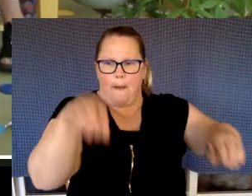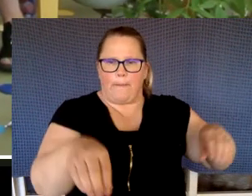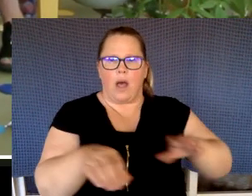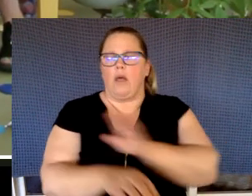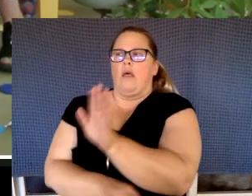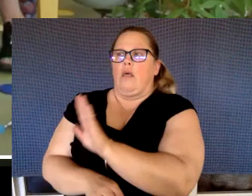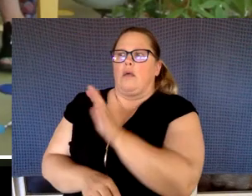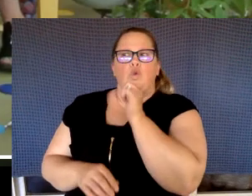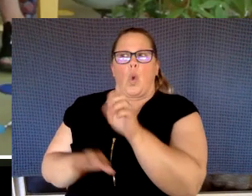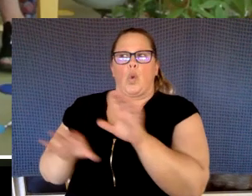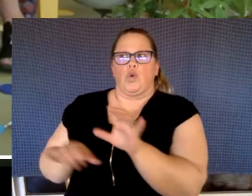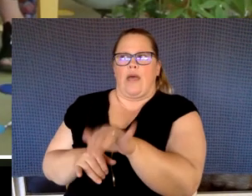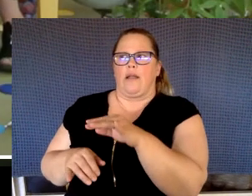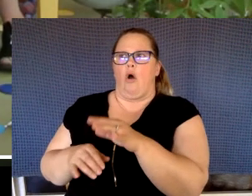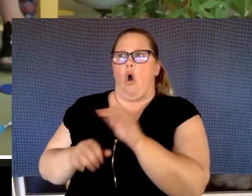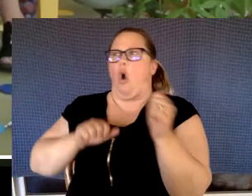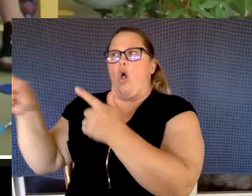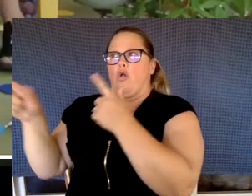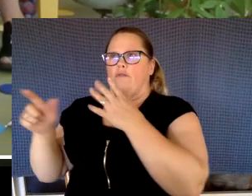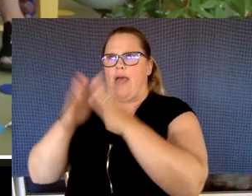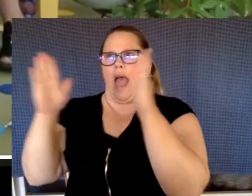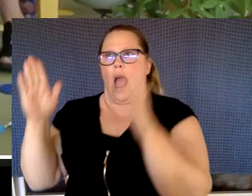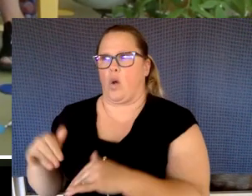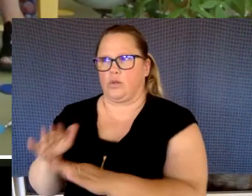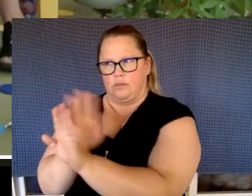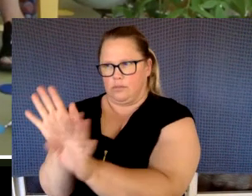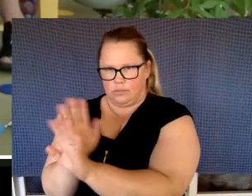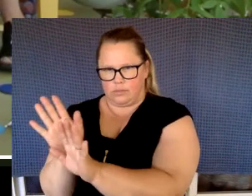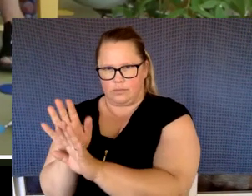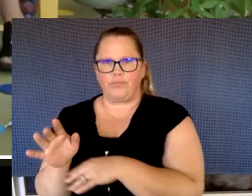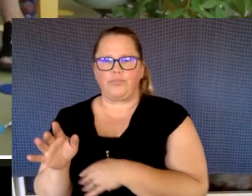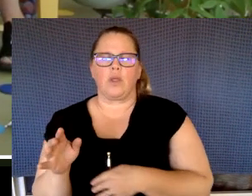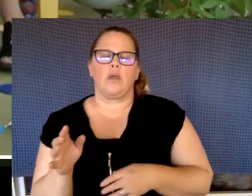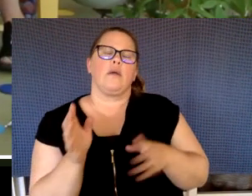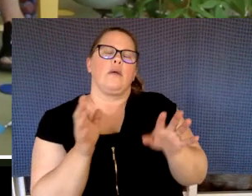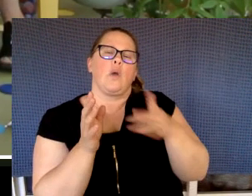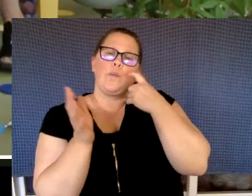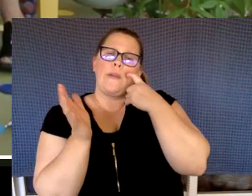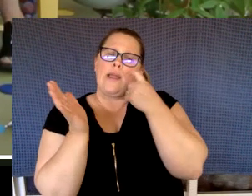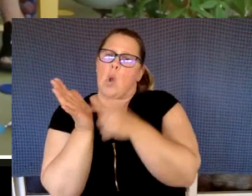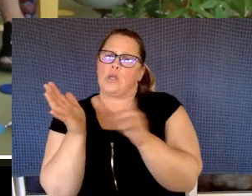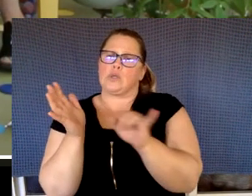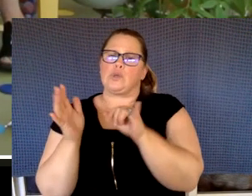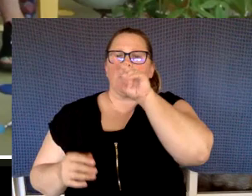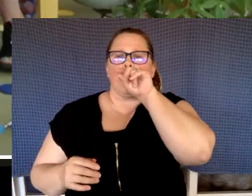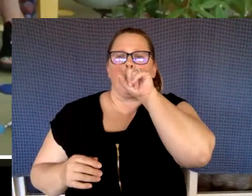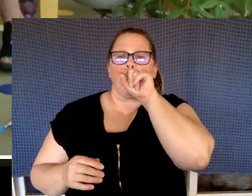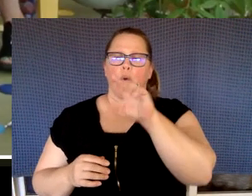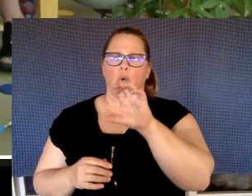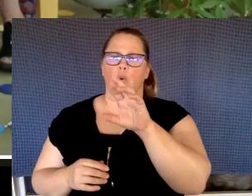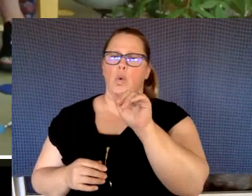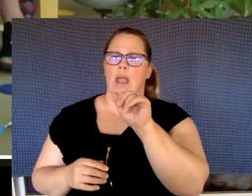You might notice - oh, I'm sorry about that little crane. Mrs Kane has made us a bunch of lovely little cranes and i'll be posting on